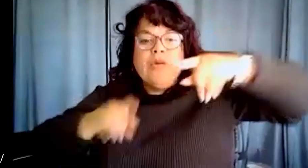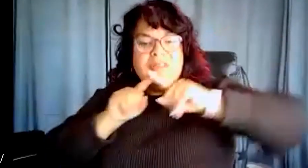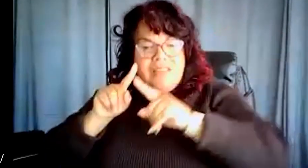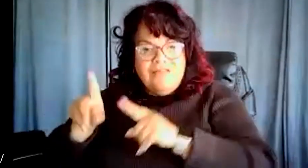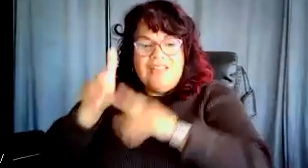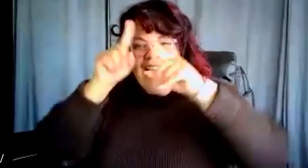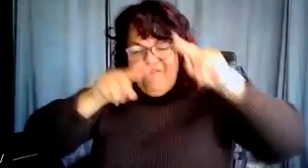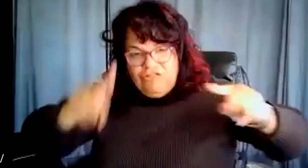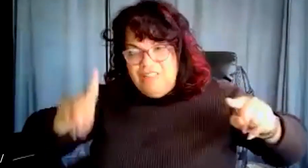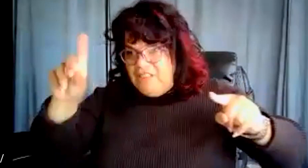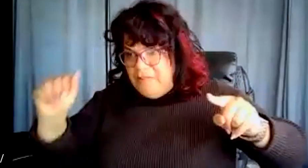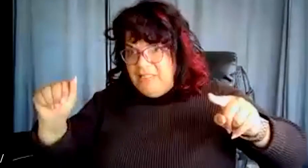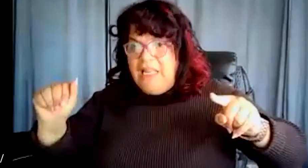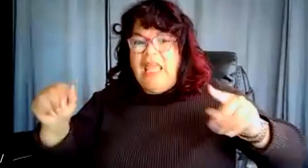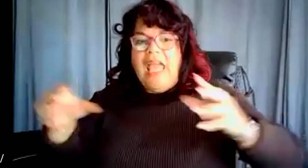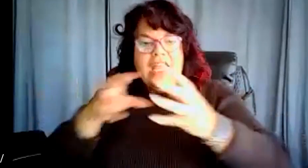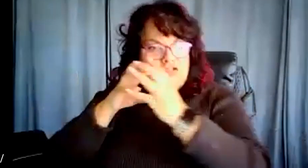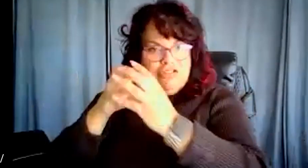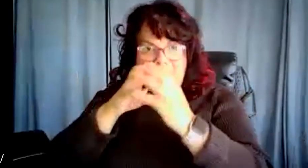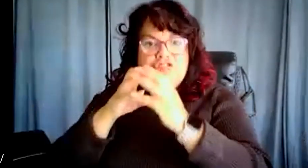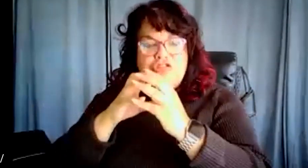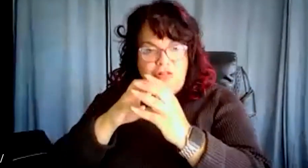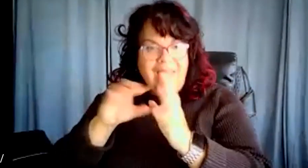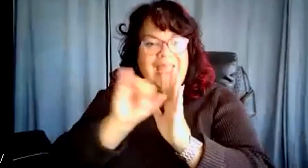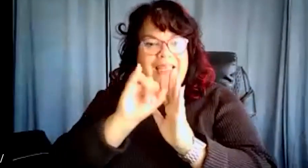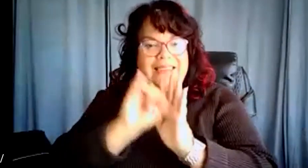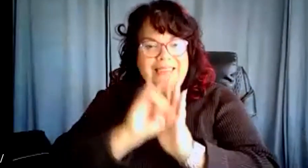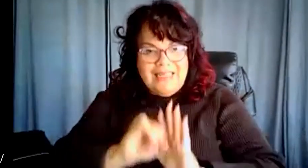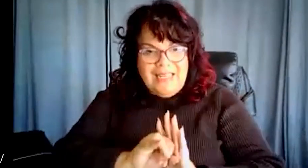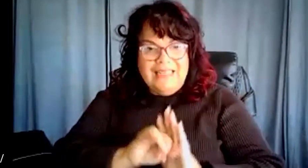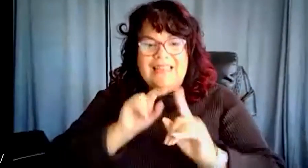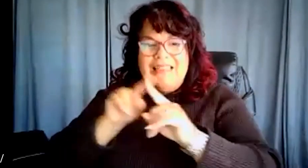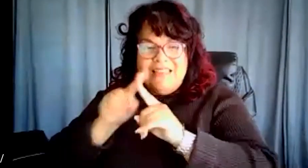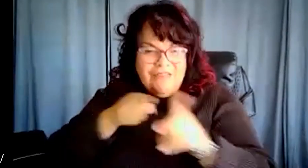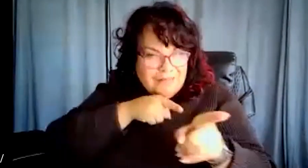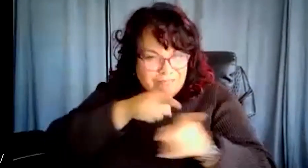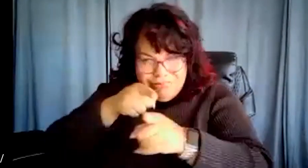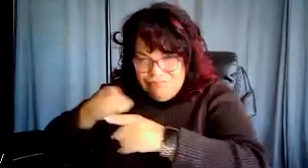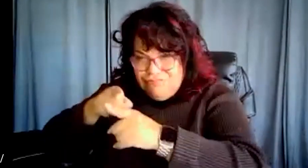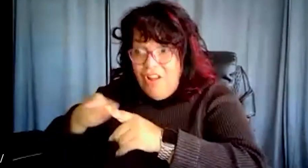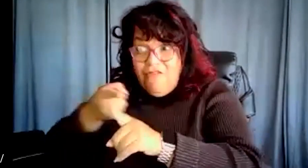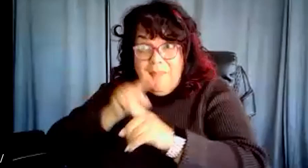Look across intersectional identities and also different distinctive disabilities within that umbrella.